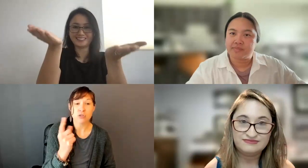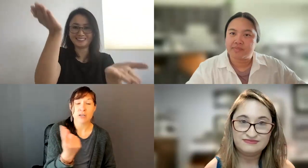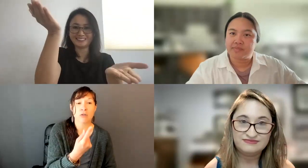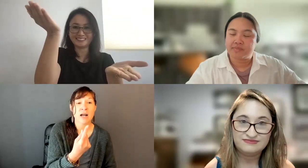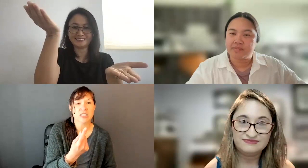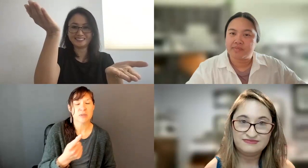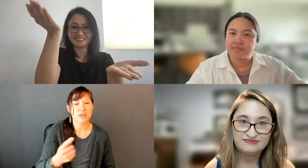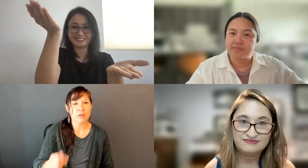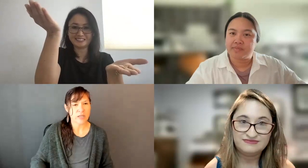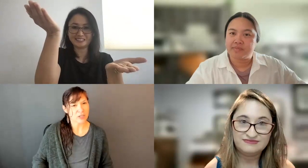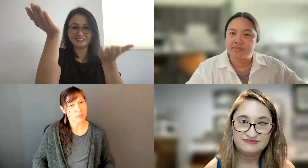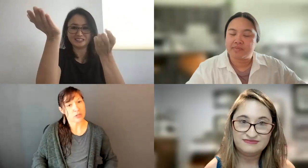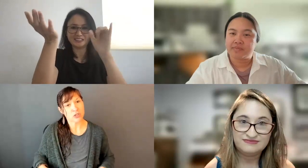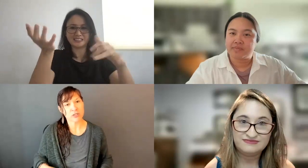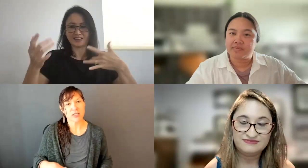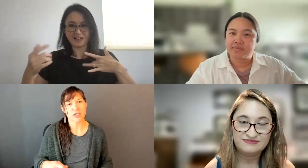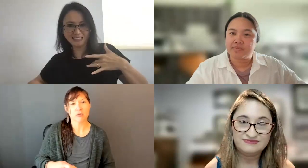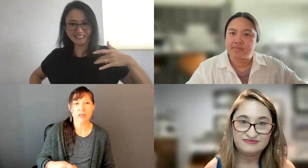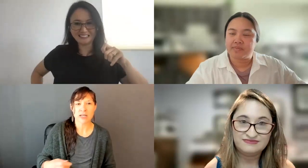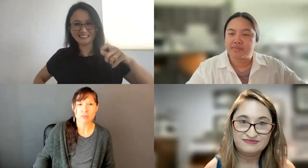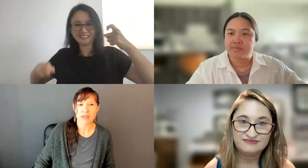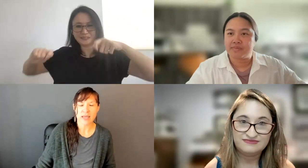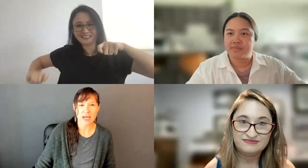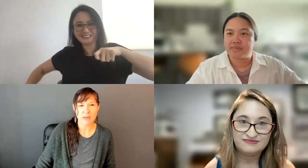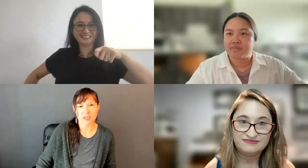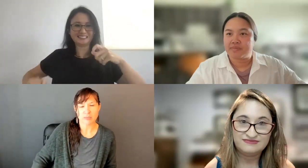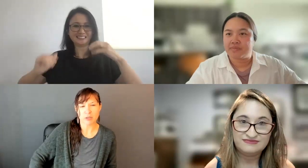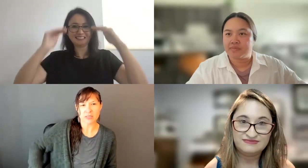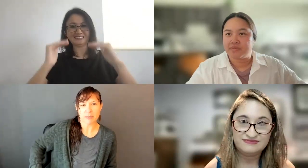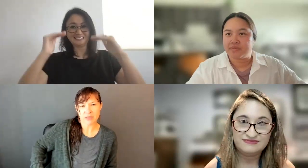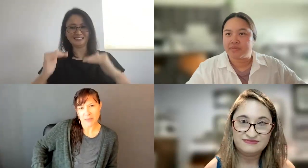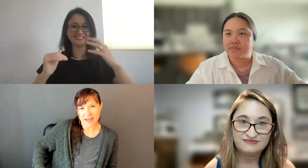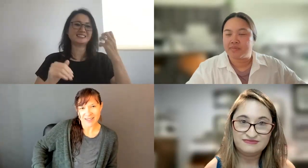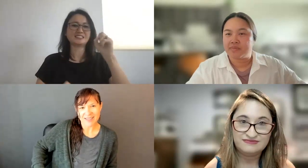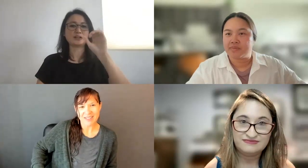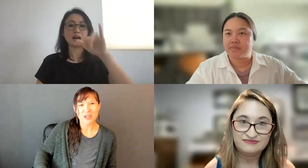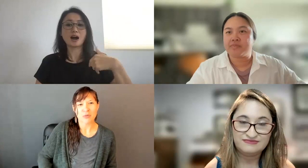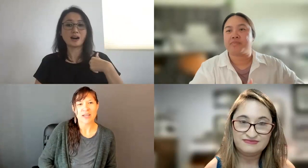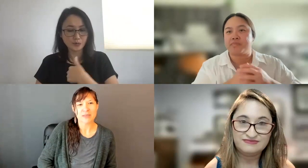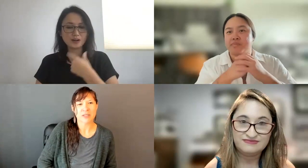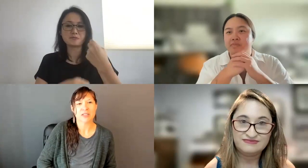it kind of rides a little higher in the back, and then you feel a little uncomfortable always wanting to tug them down.